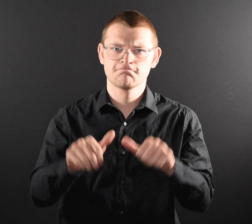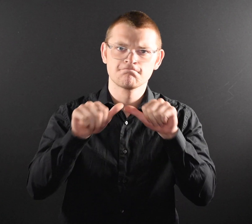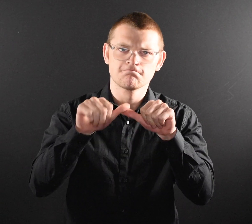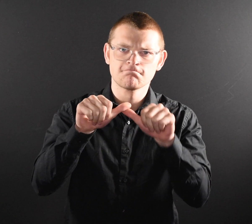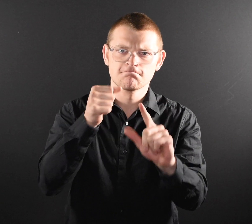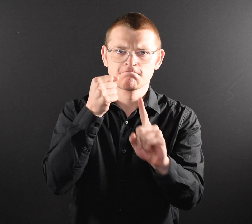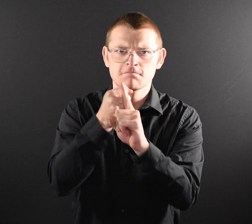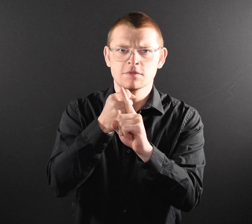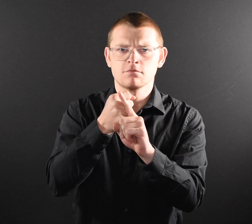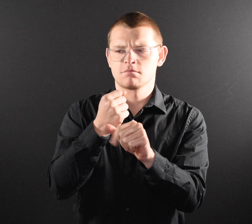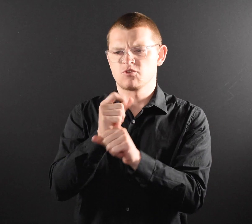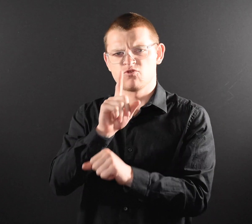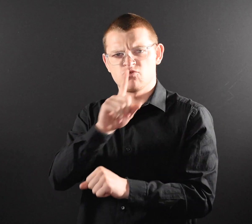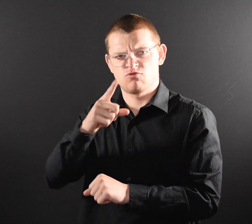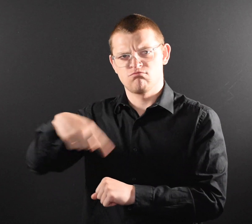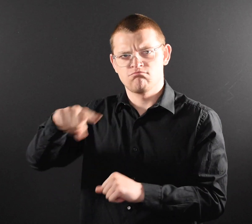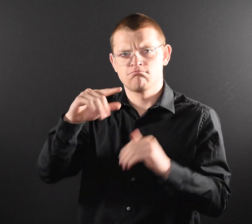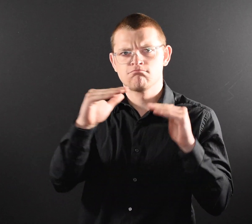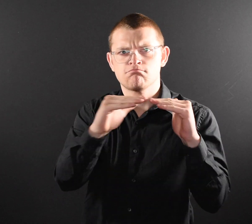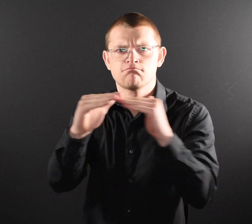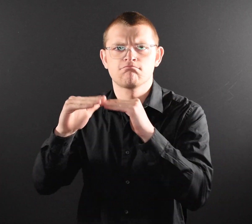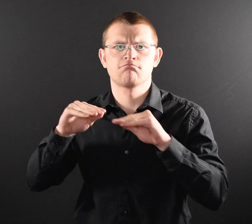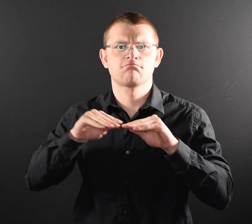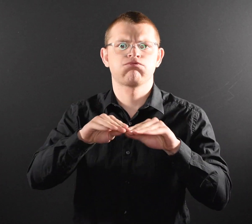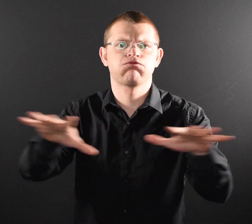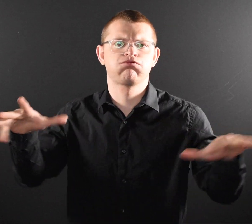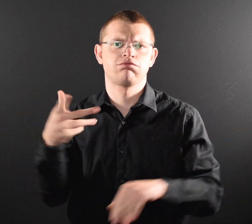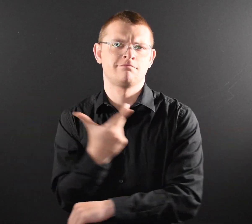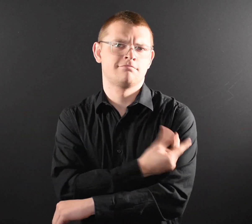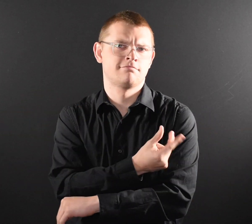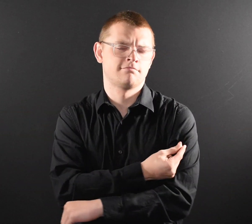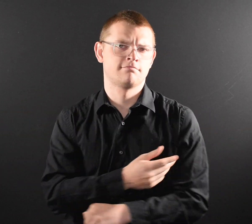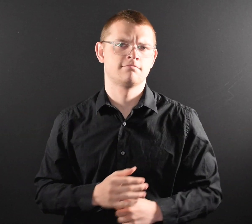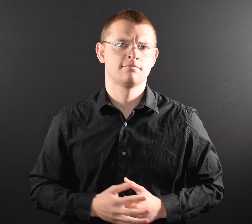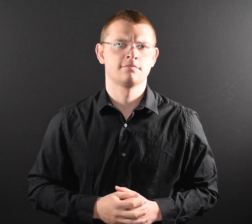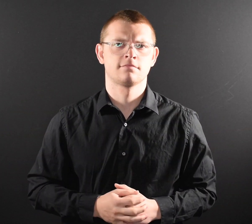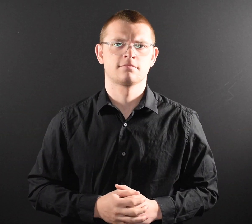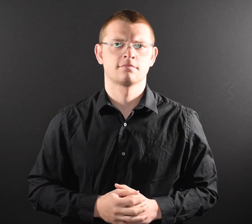Immunizing for Impact, Ensuring Fair & Equitable Distribution